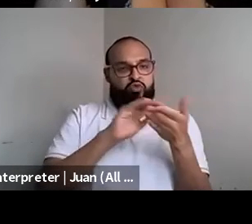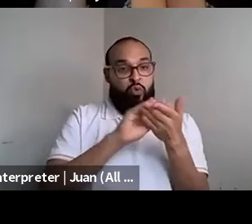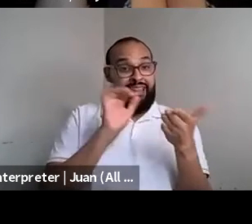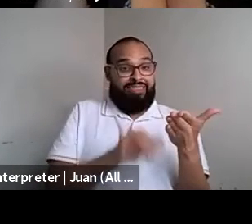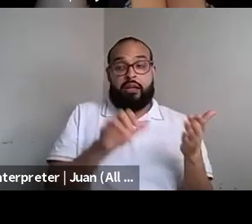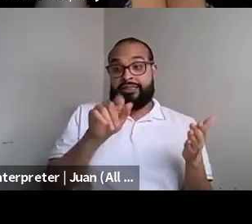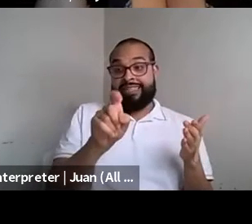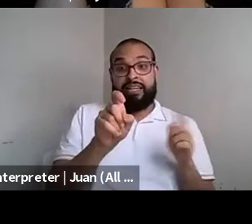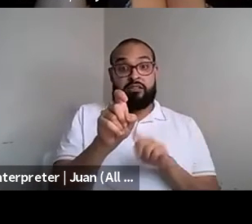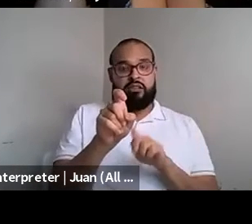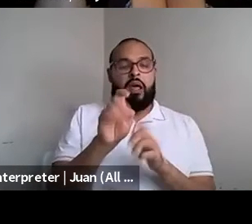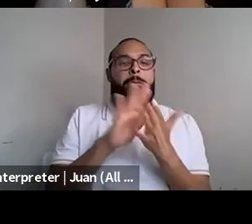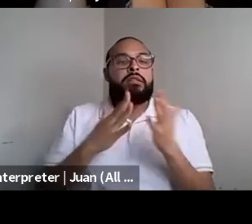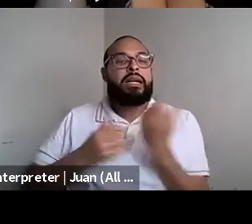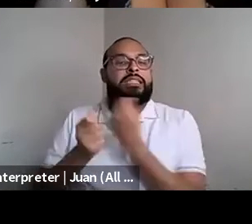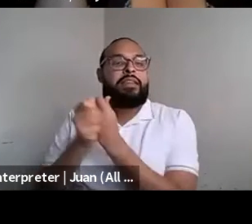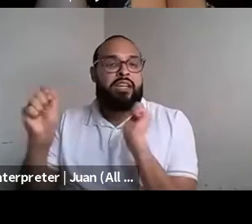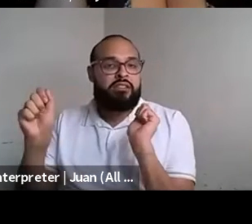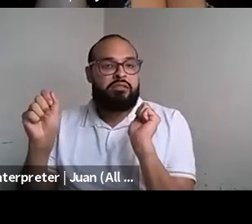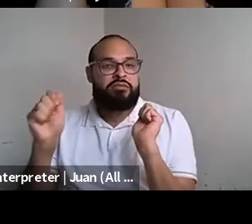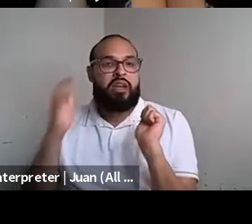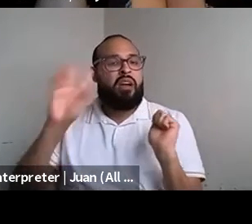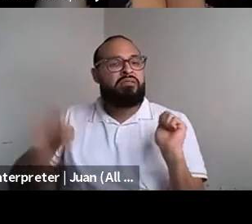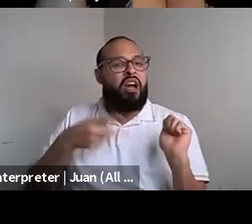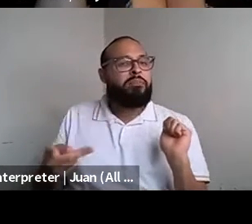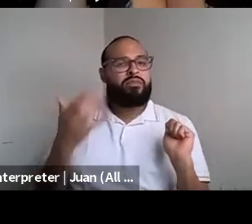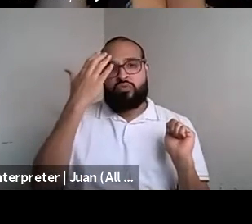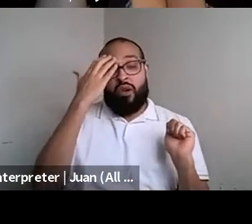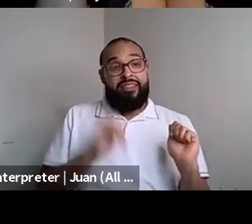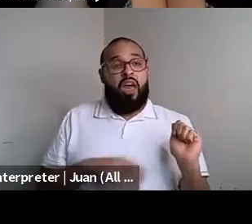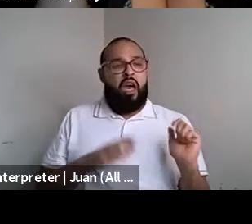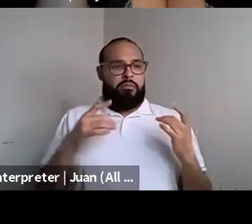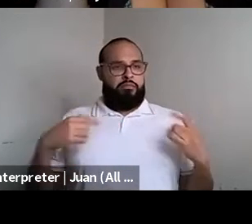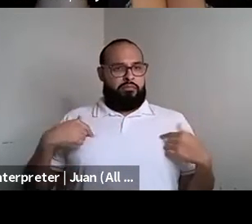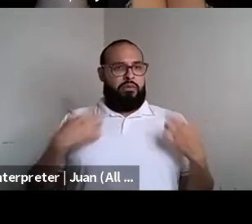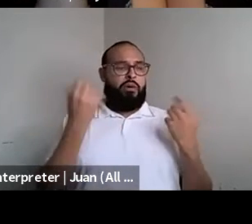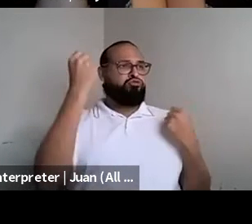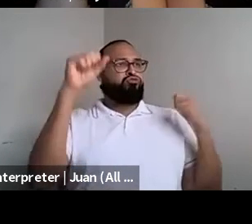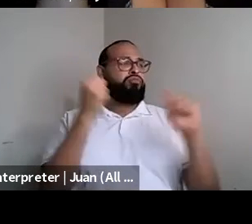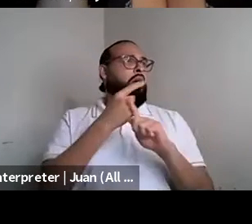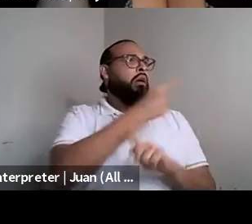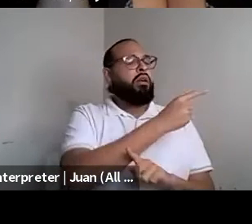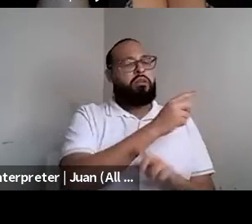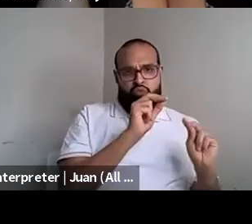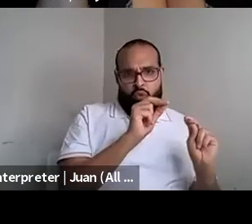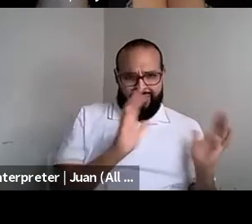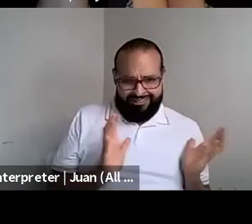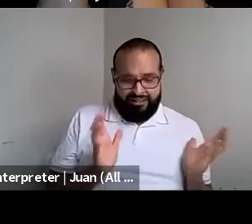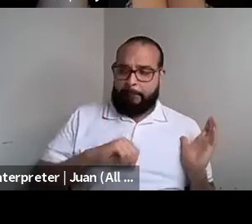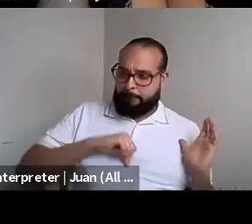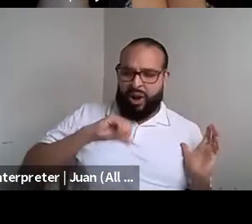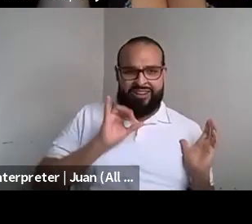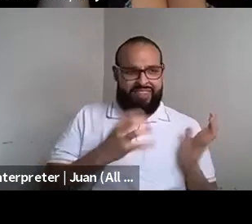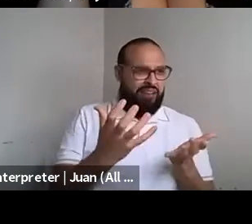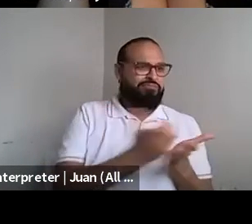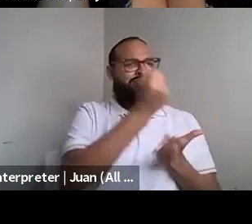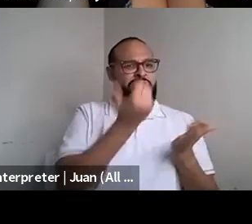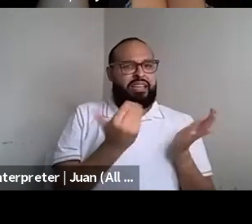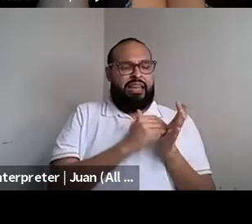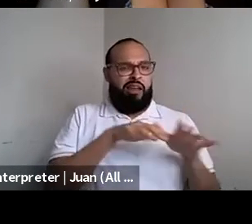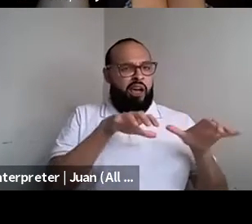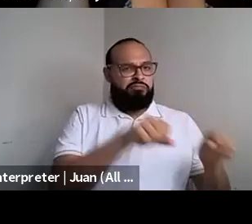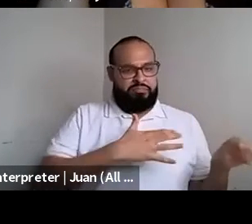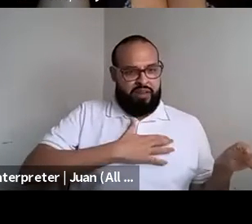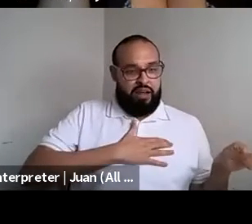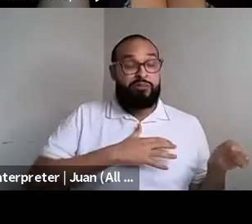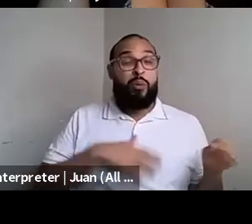Kokumo: It's not a DVD. It's not a DVD. It's not a devious thing. It's not a. It's not a delinquency. It's like, it's what I'm power for because I'll be sure to complete a wise, a few years my events because as analysis woman.